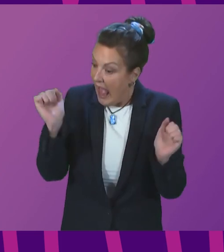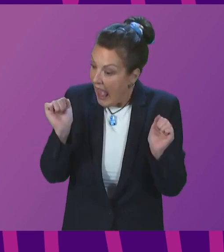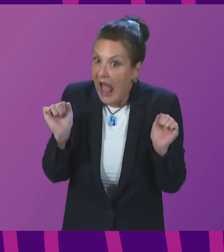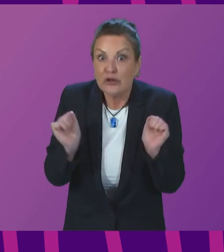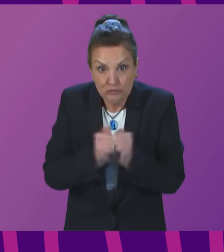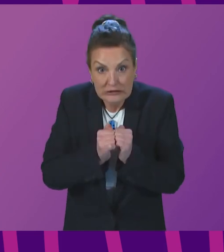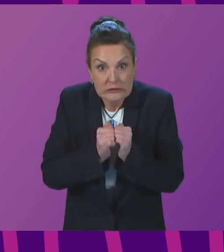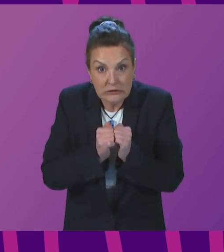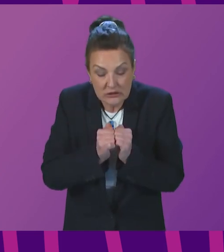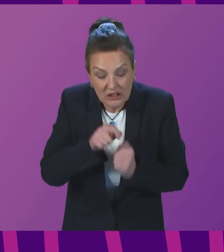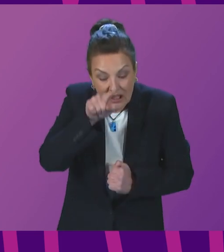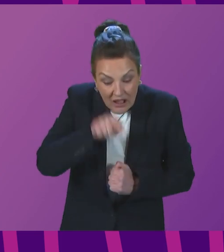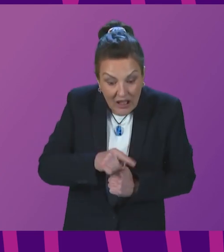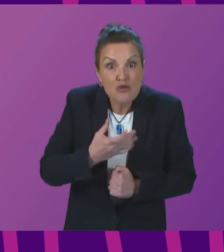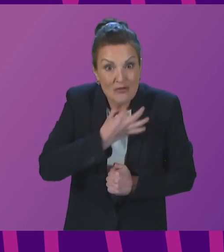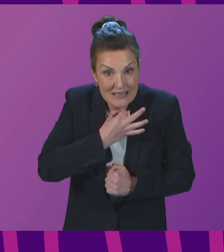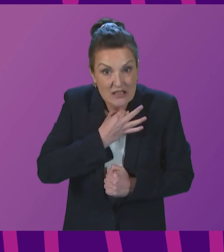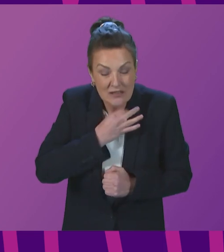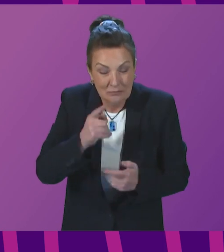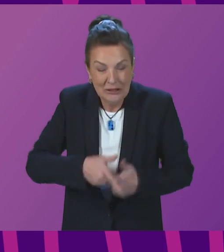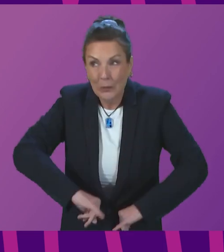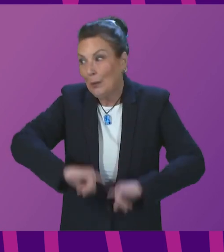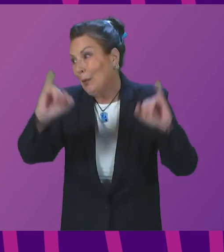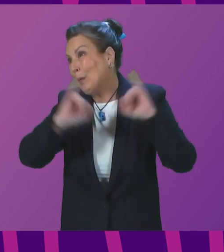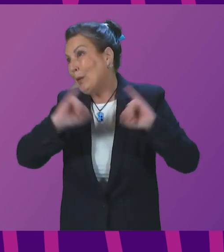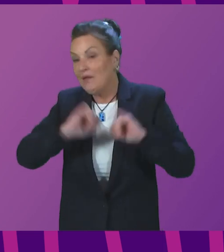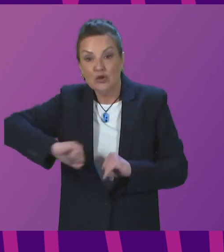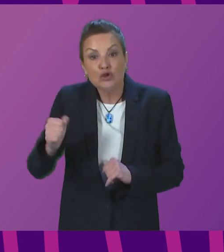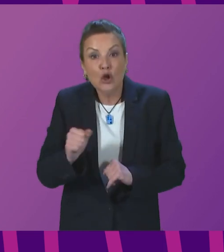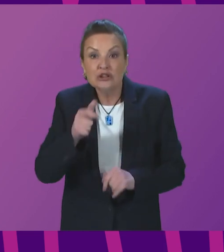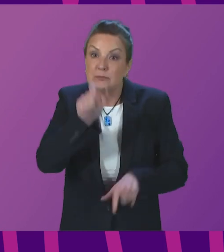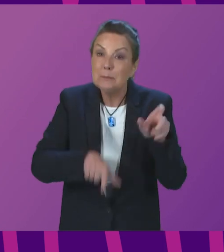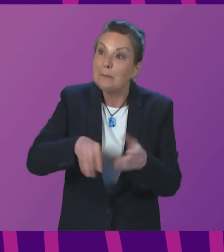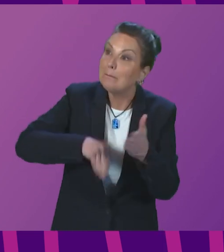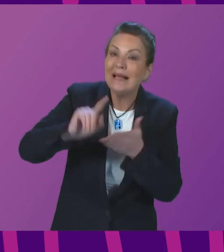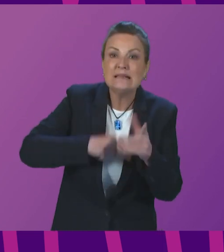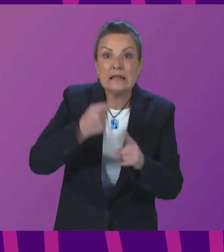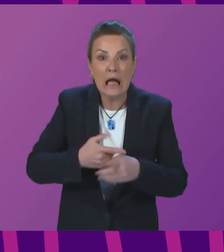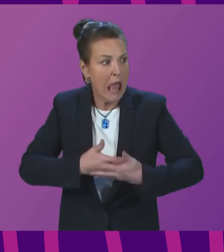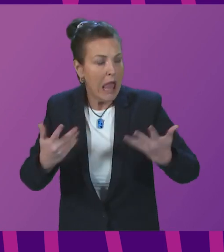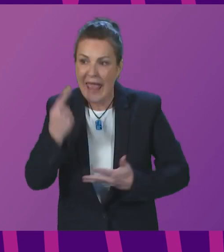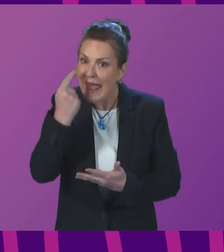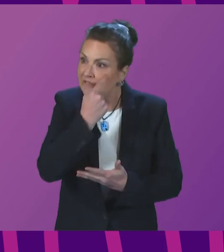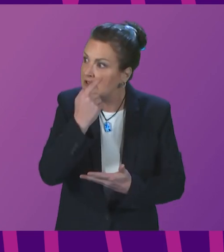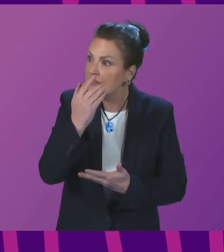catastrophic for Scottish taxpayers, and any evidence as to why that call was made has